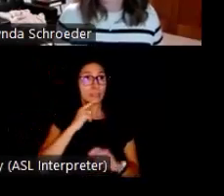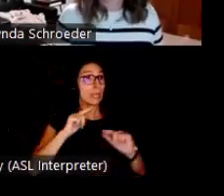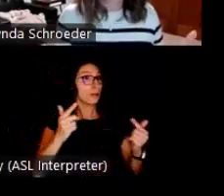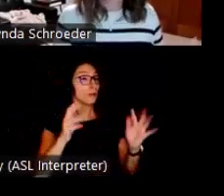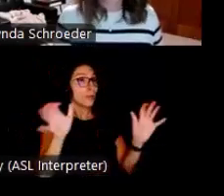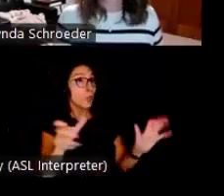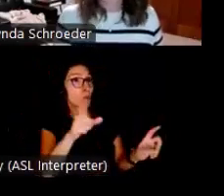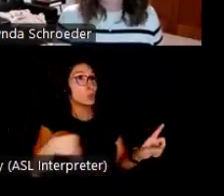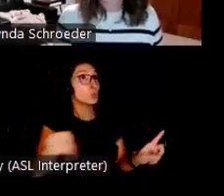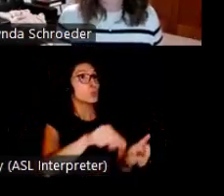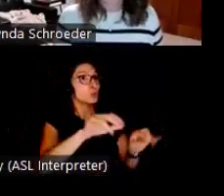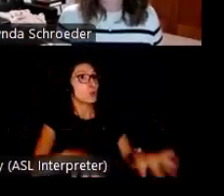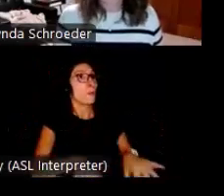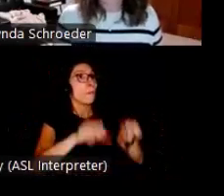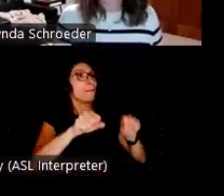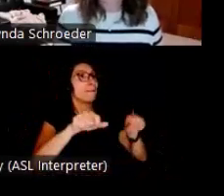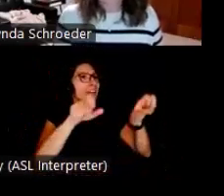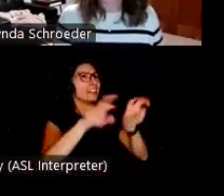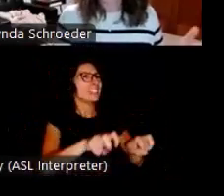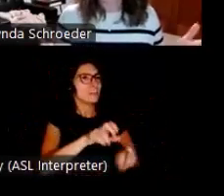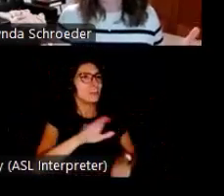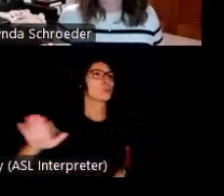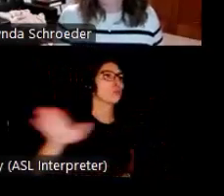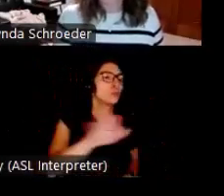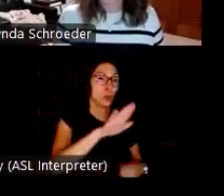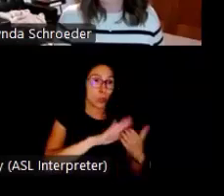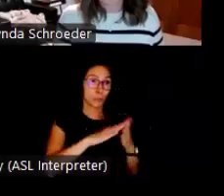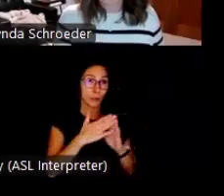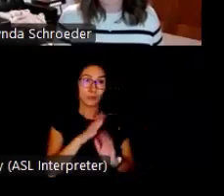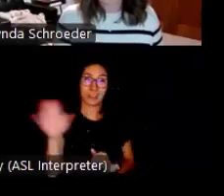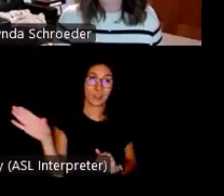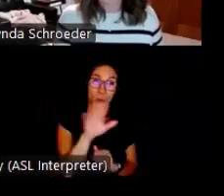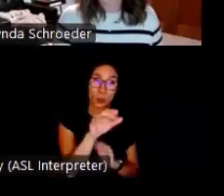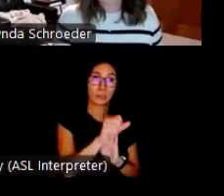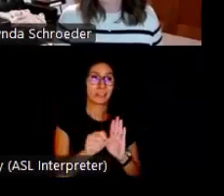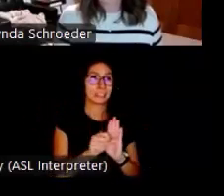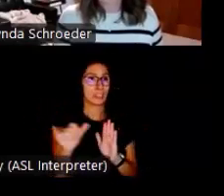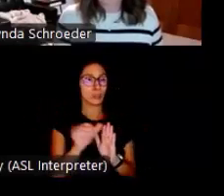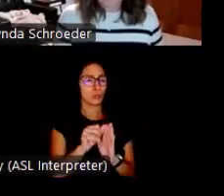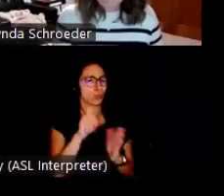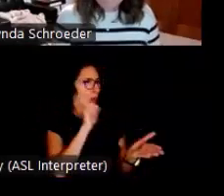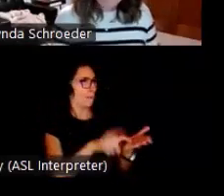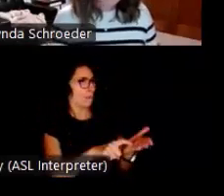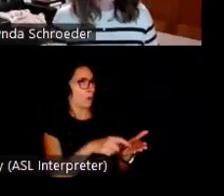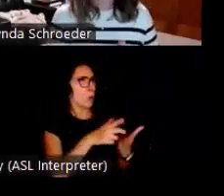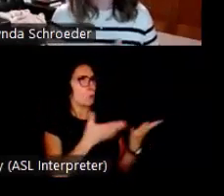Figure out what your communities need and then develop interventions.